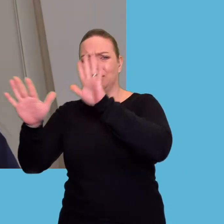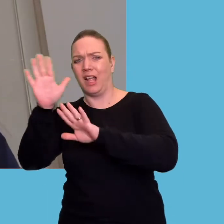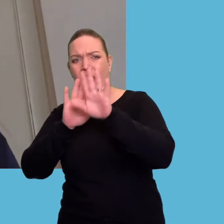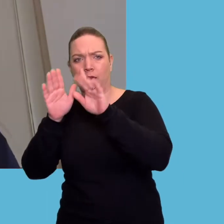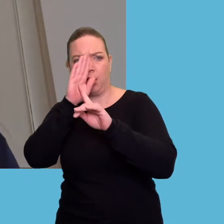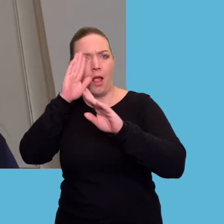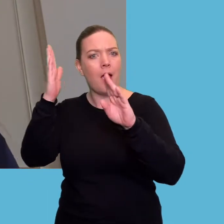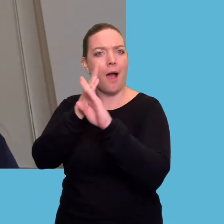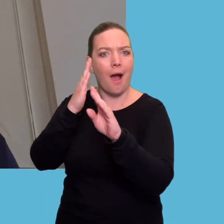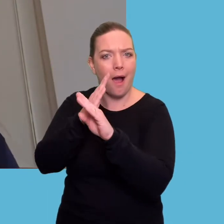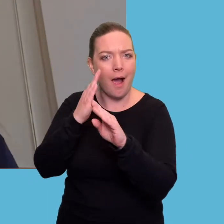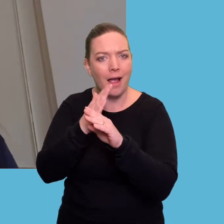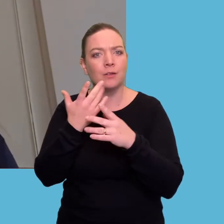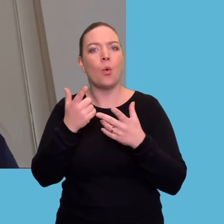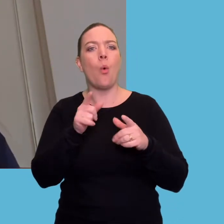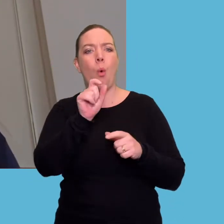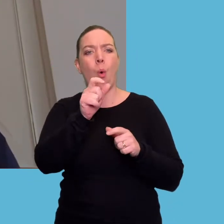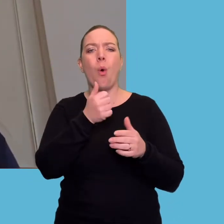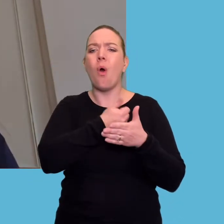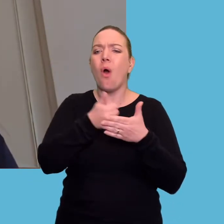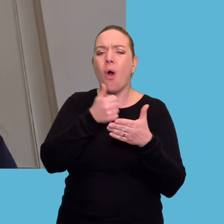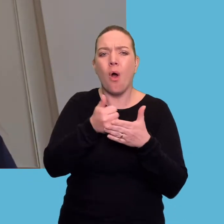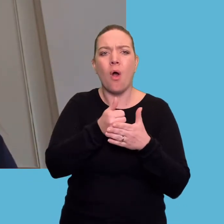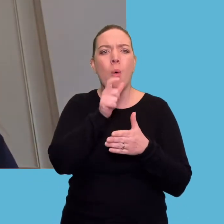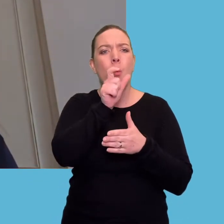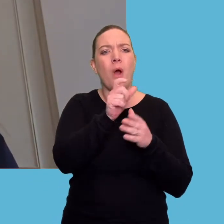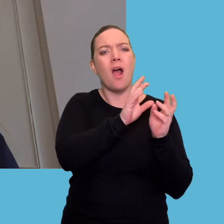and creating text shortcuts for words you frequently misspell.